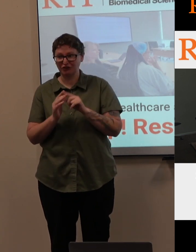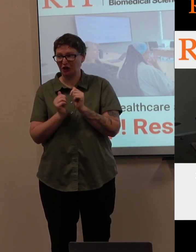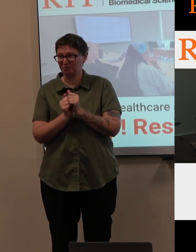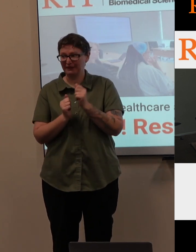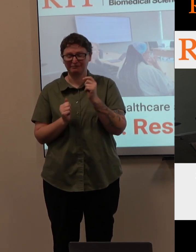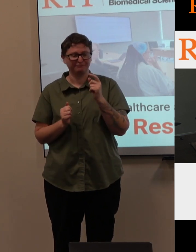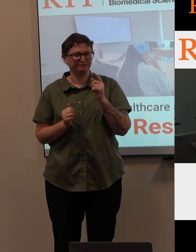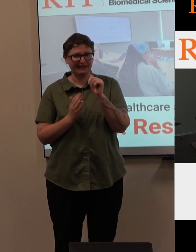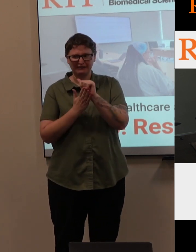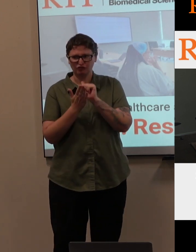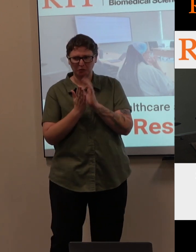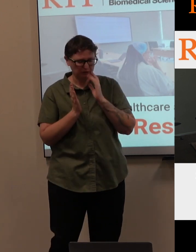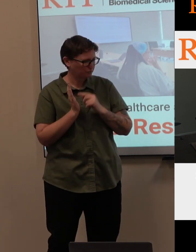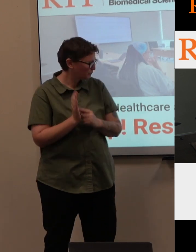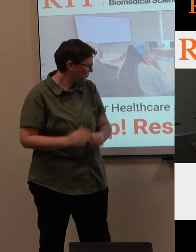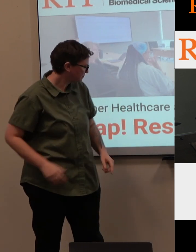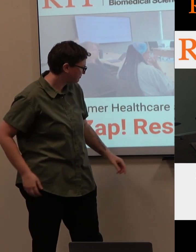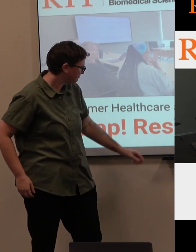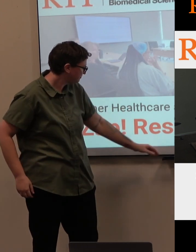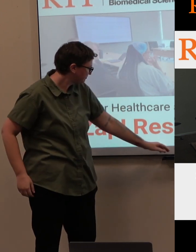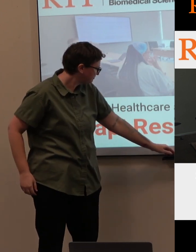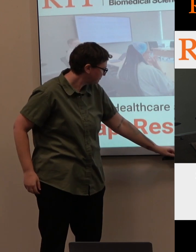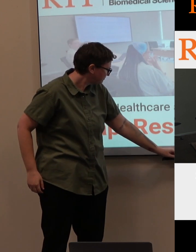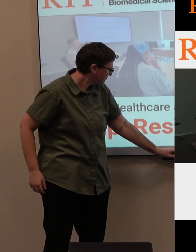We're going to start with the agenda. I'll show you that.